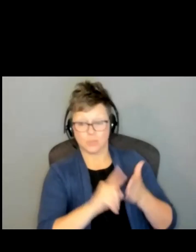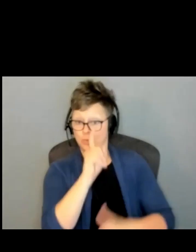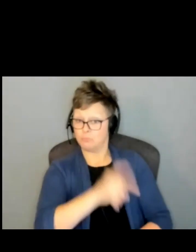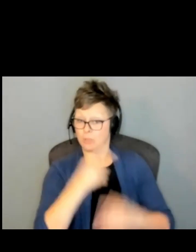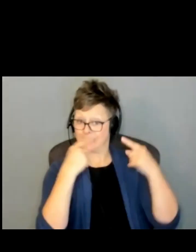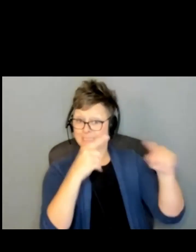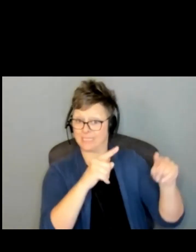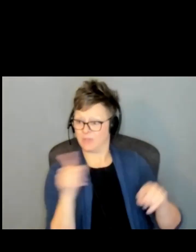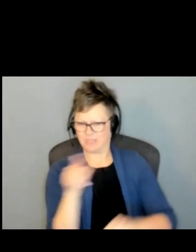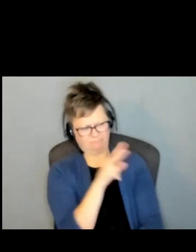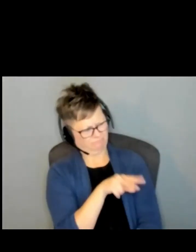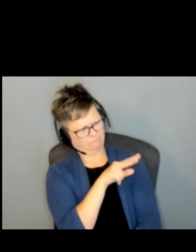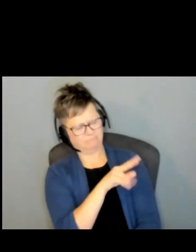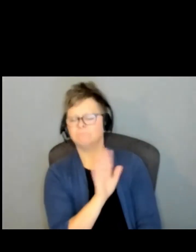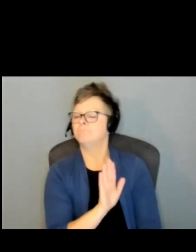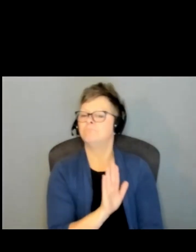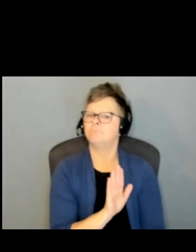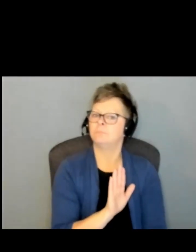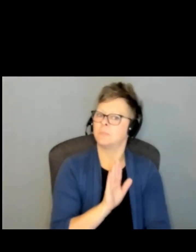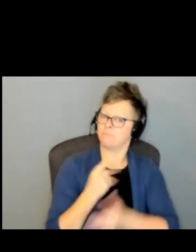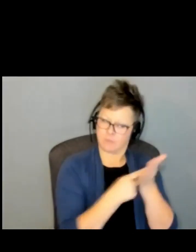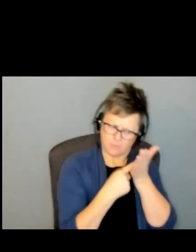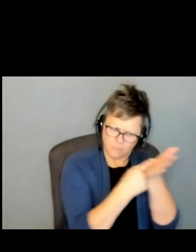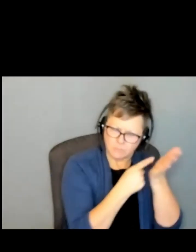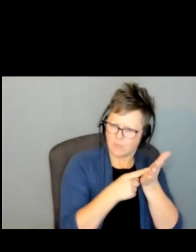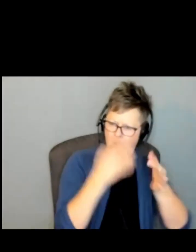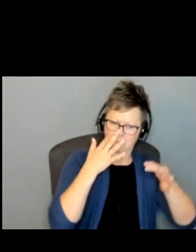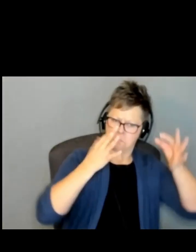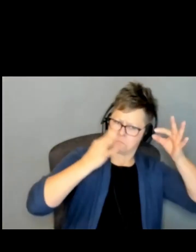meet the needs of the community.